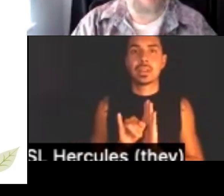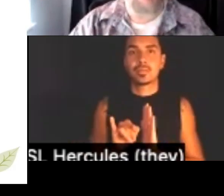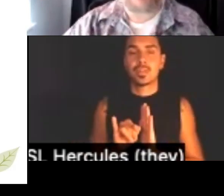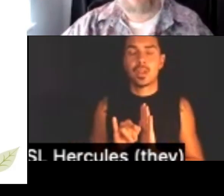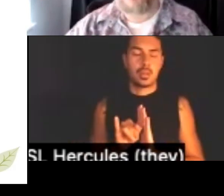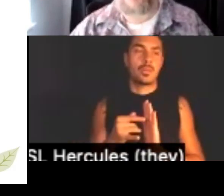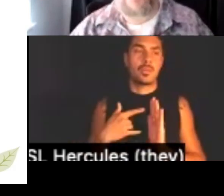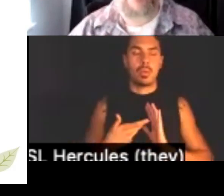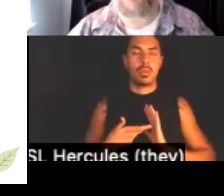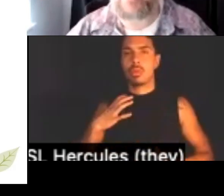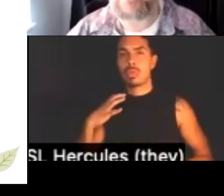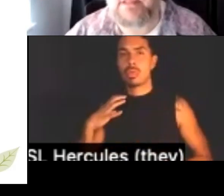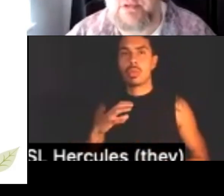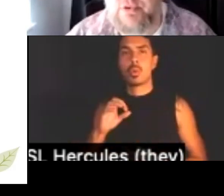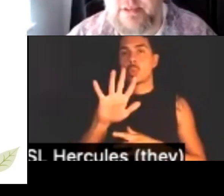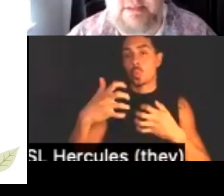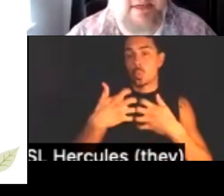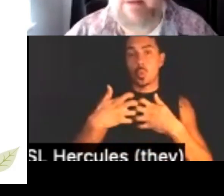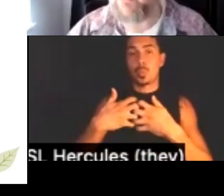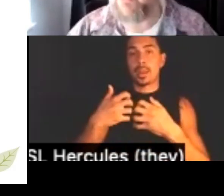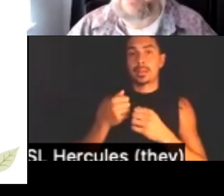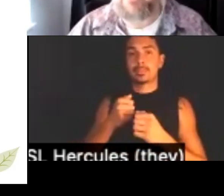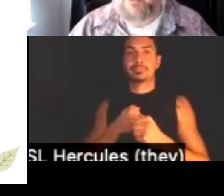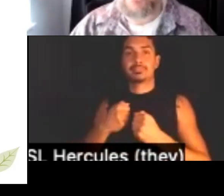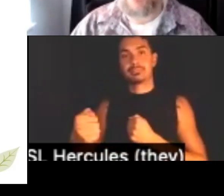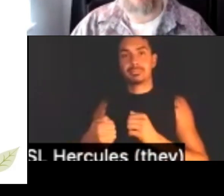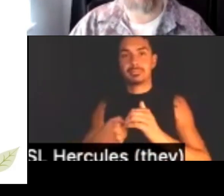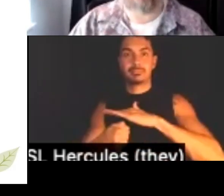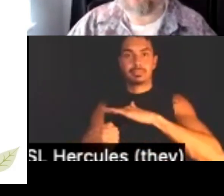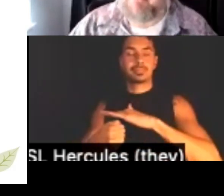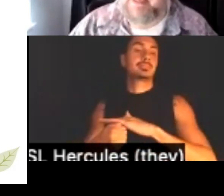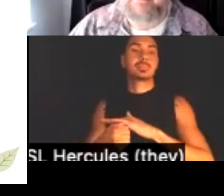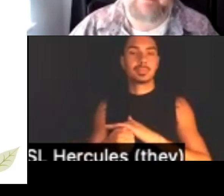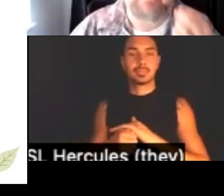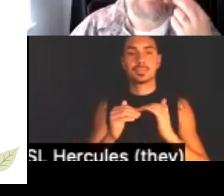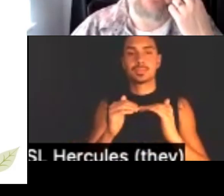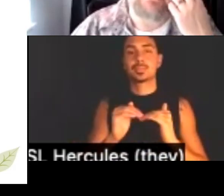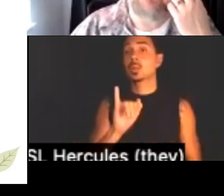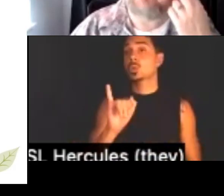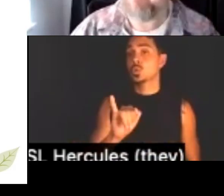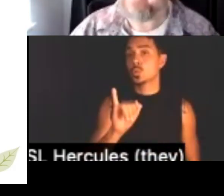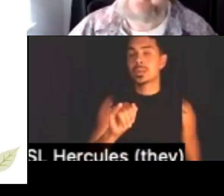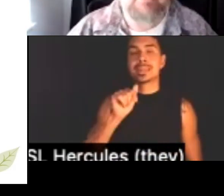Insurance companies may have trans exclusions. They're not supposed to, but many of them still do.